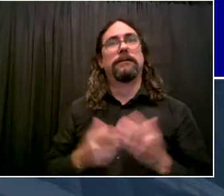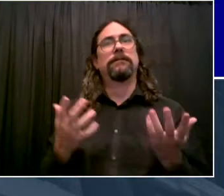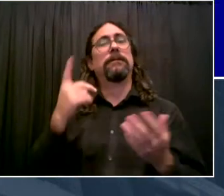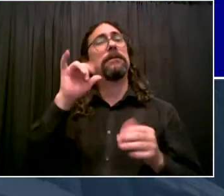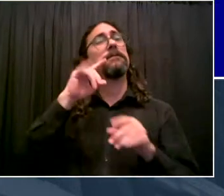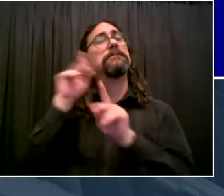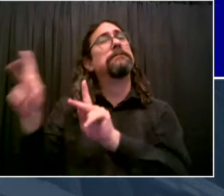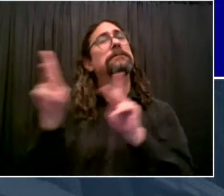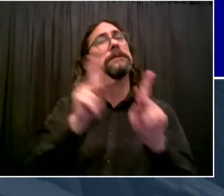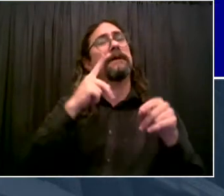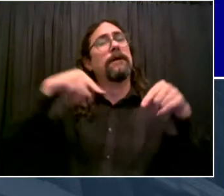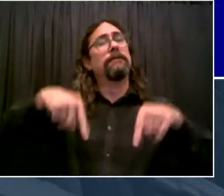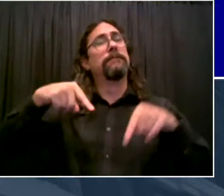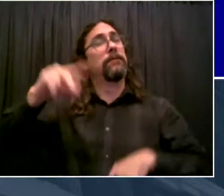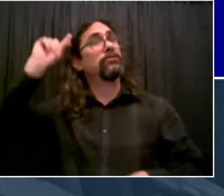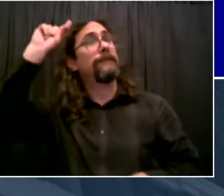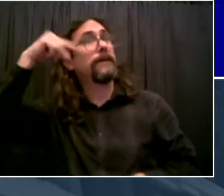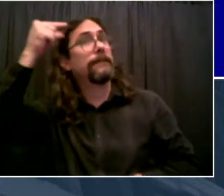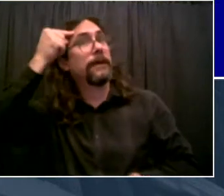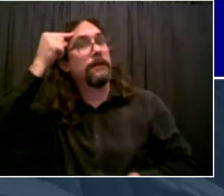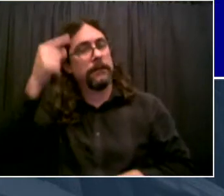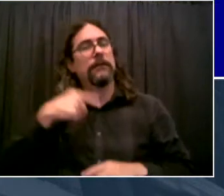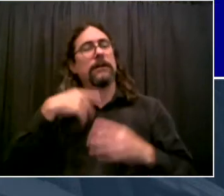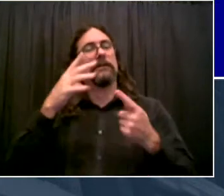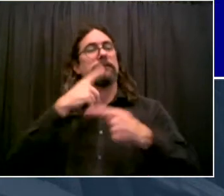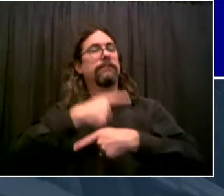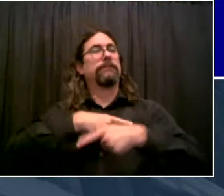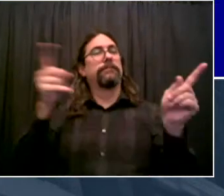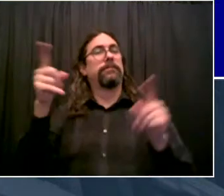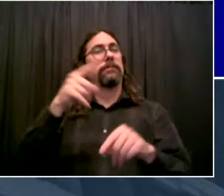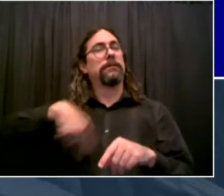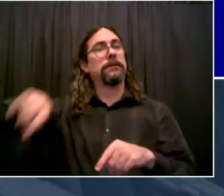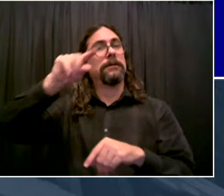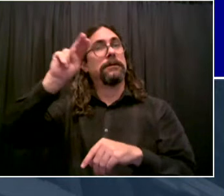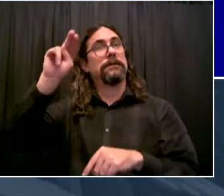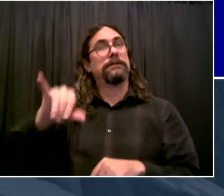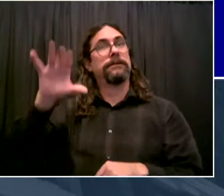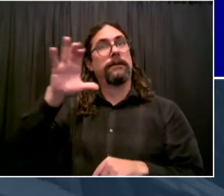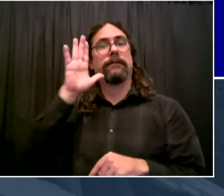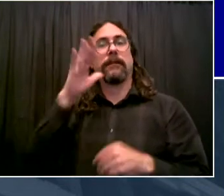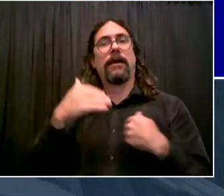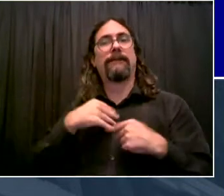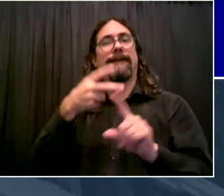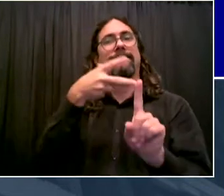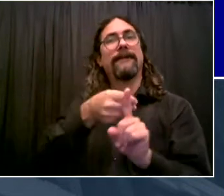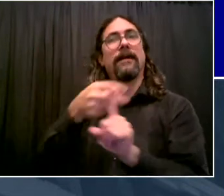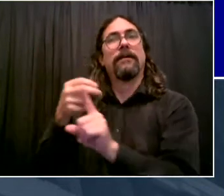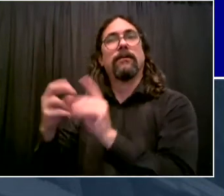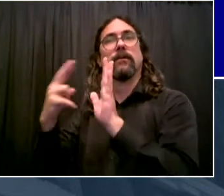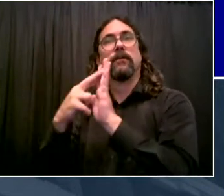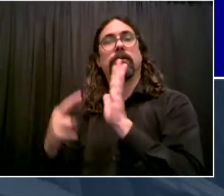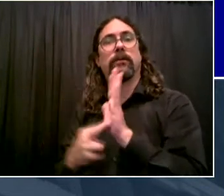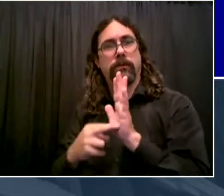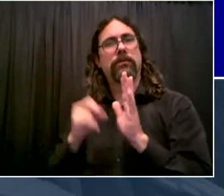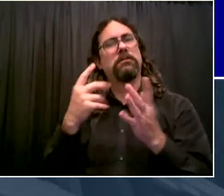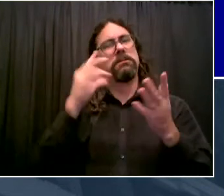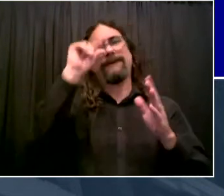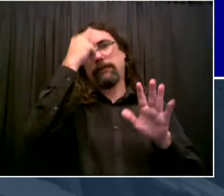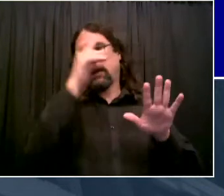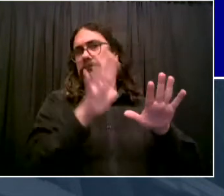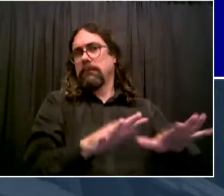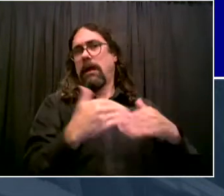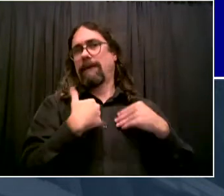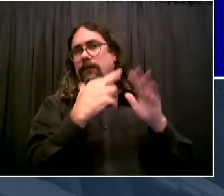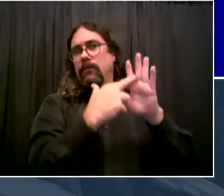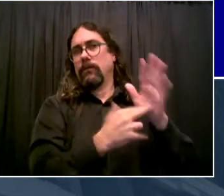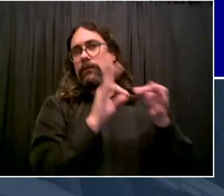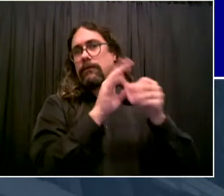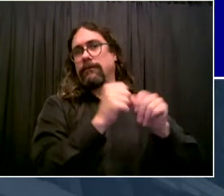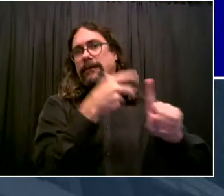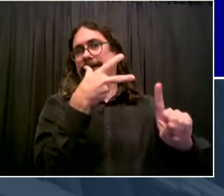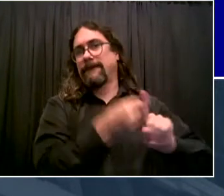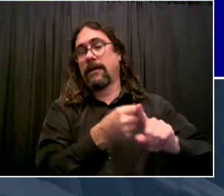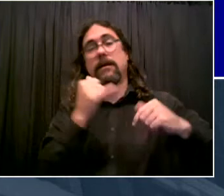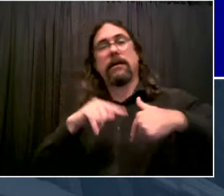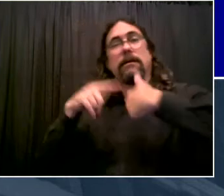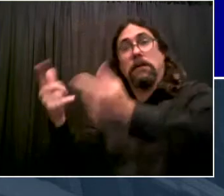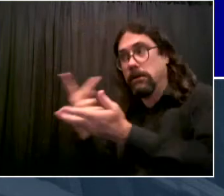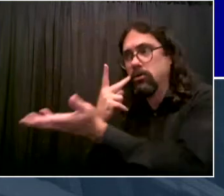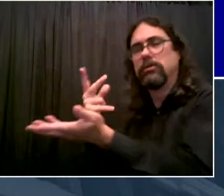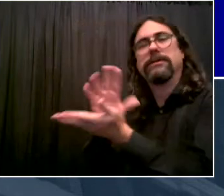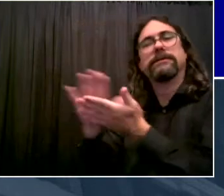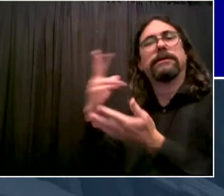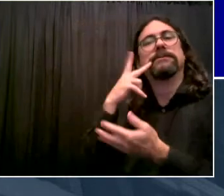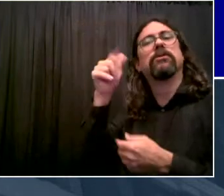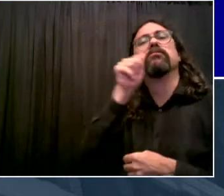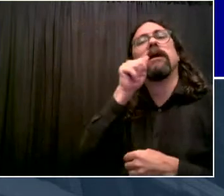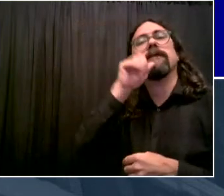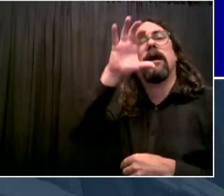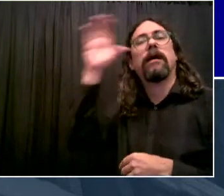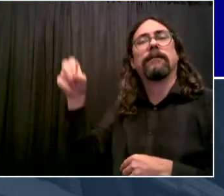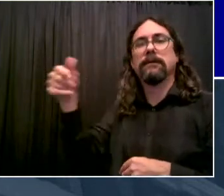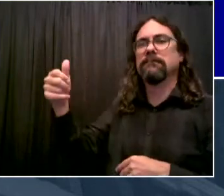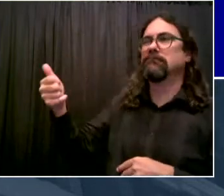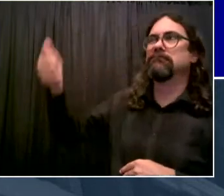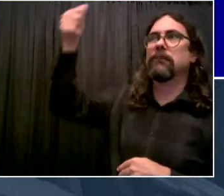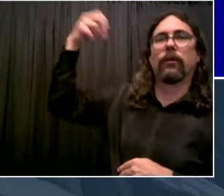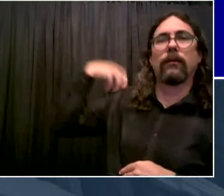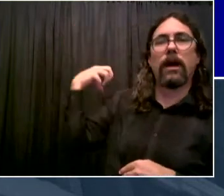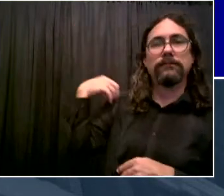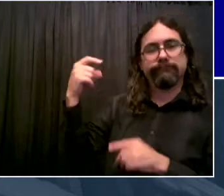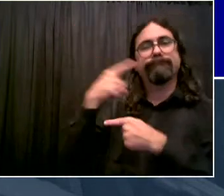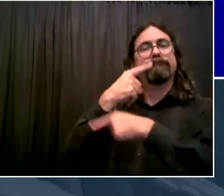DO, MAJOR